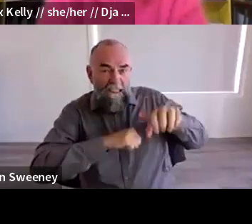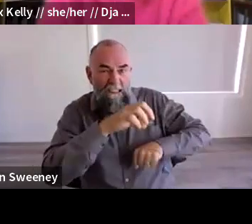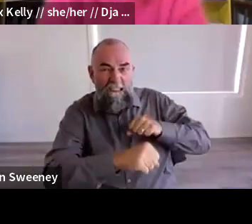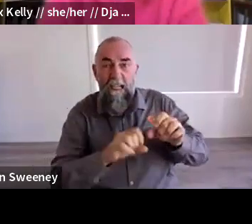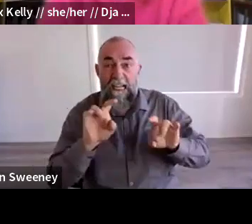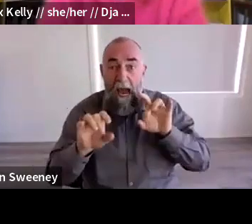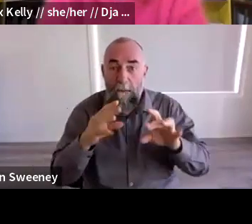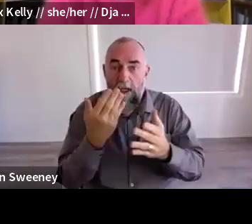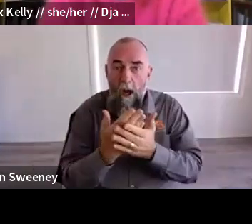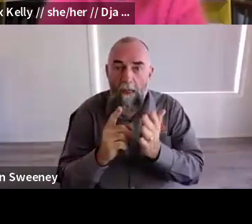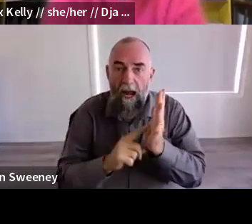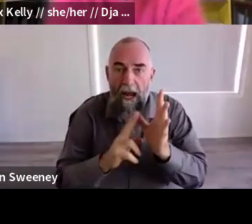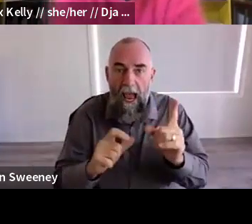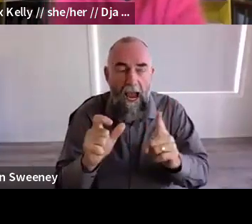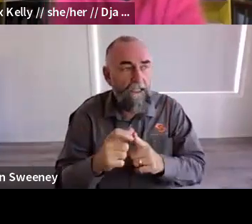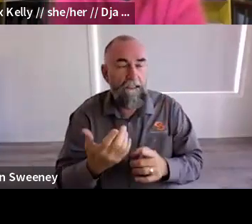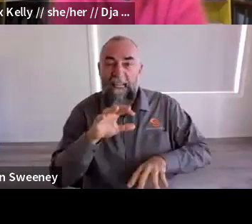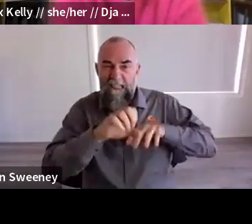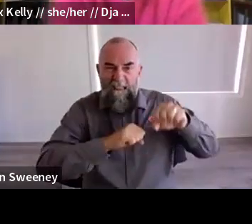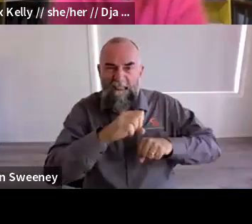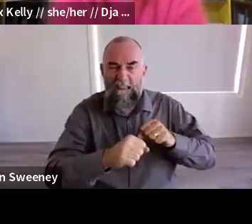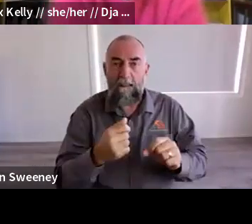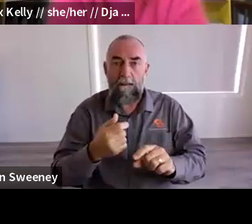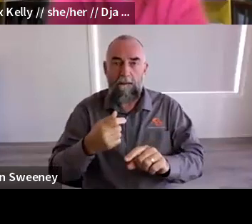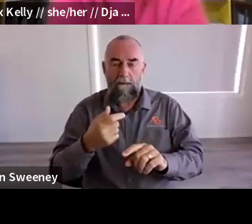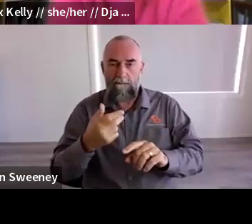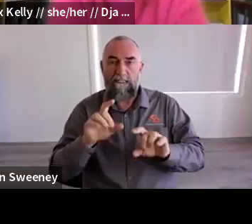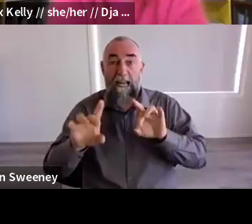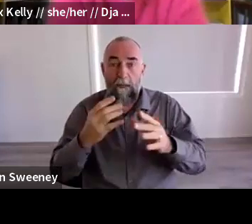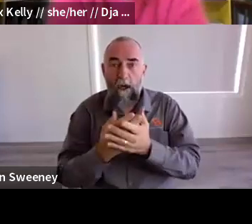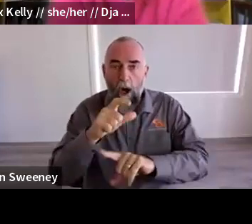things out of ignorance because they don't realise what's going on. And the